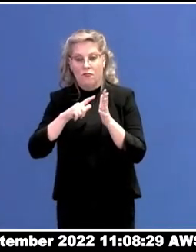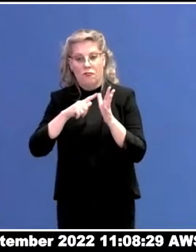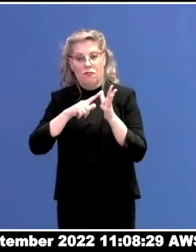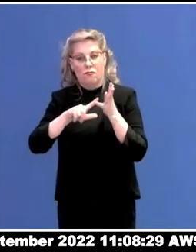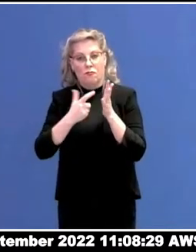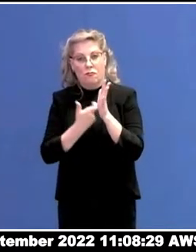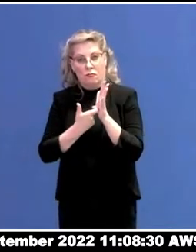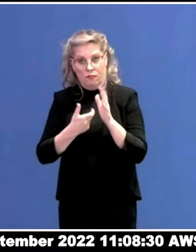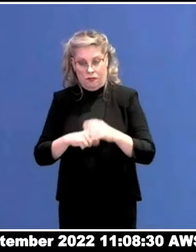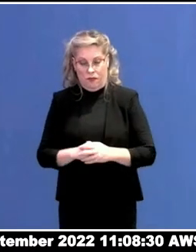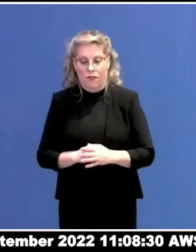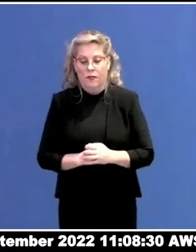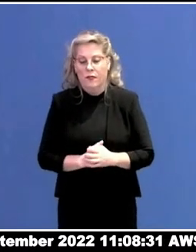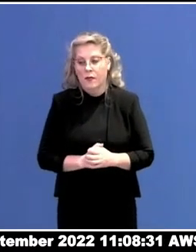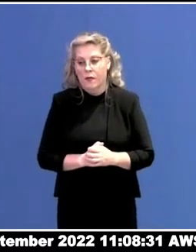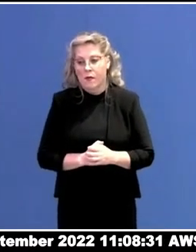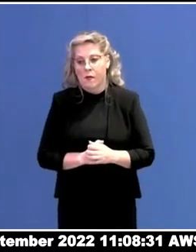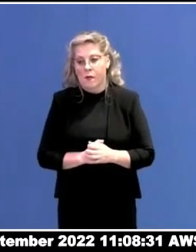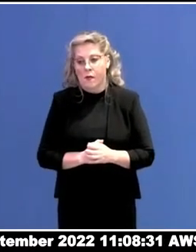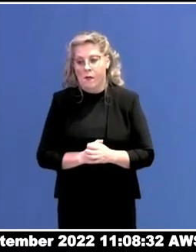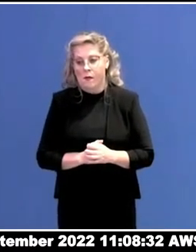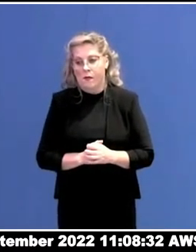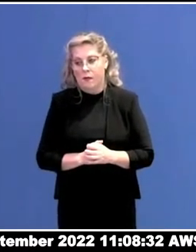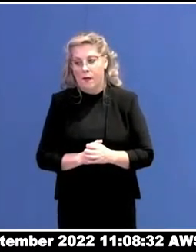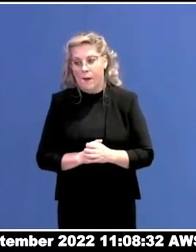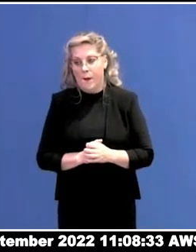Yes. Ms Krakouer, thank you very much for coming to the Royal Commission to give